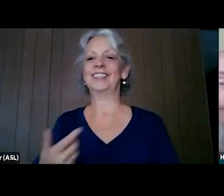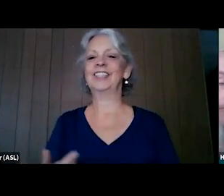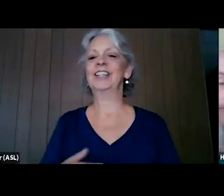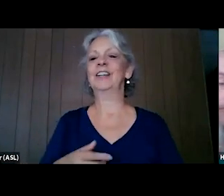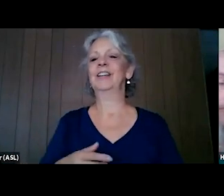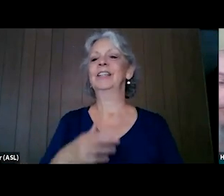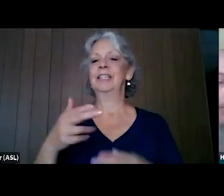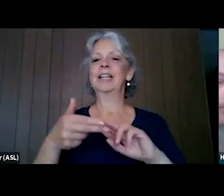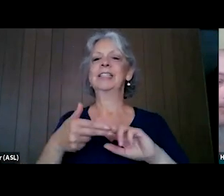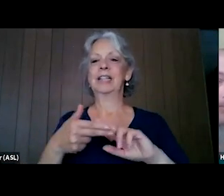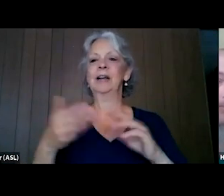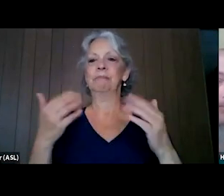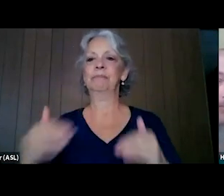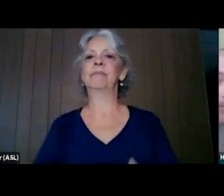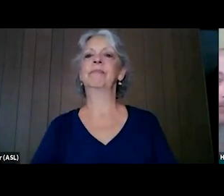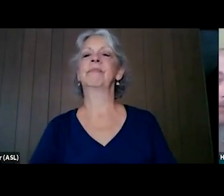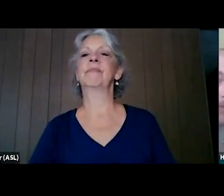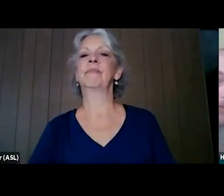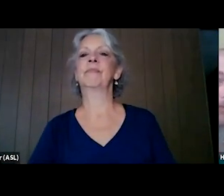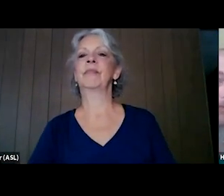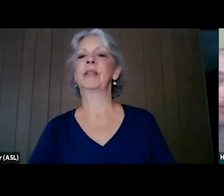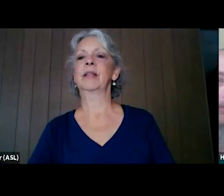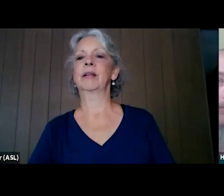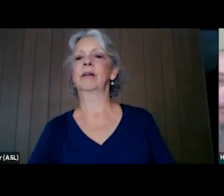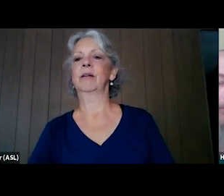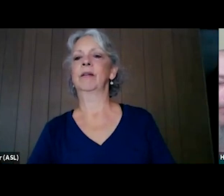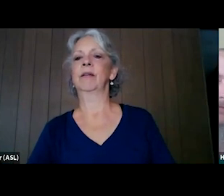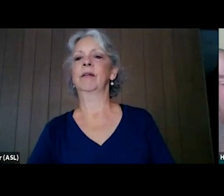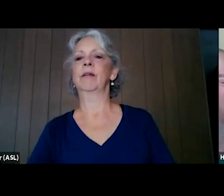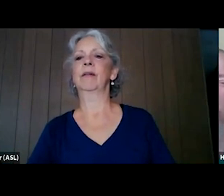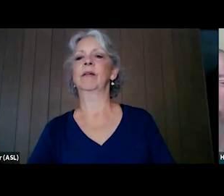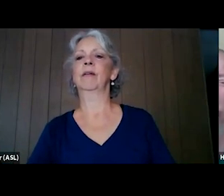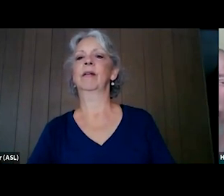Kate, if you could go to the next slide. Next we're gonna be looking over some just general,